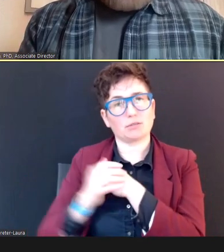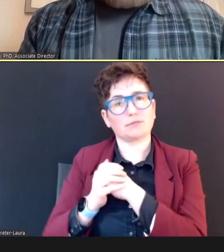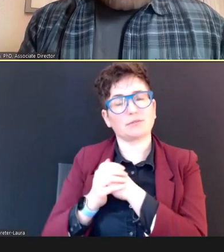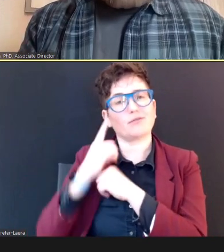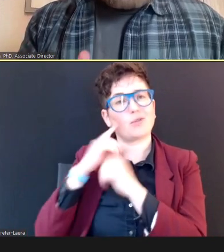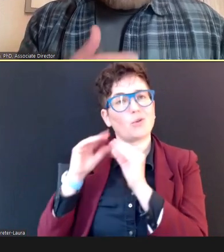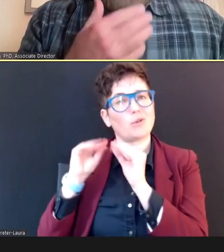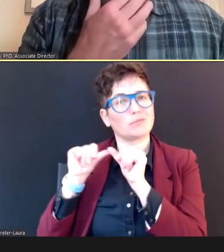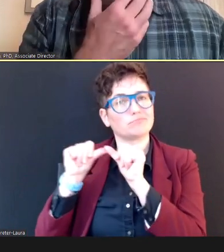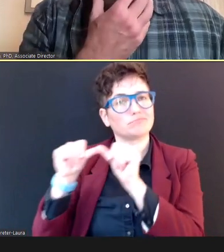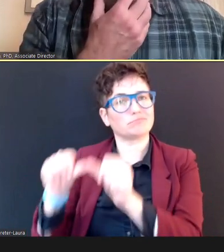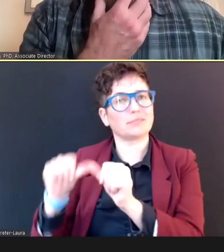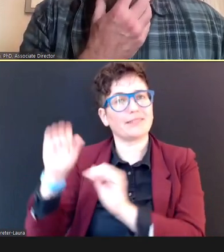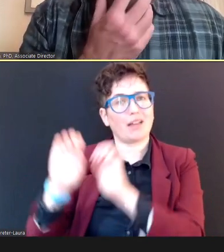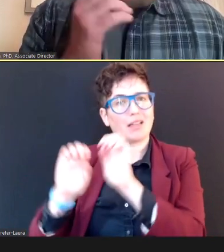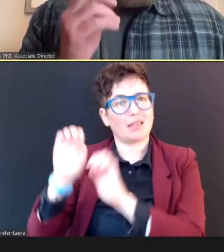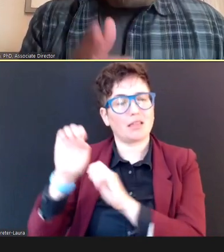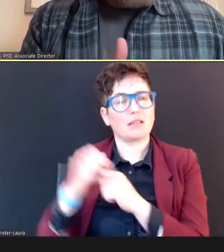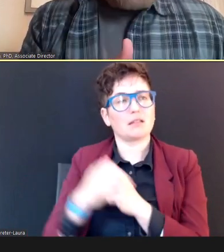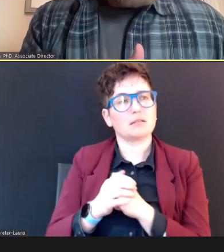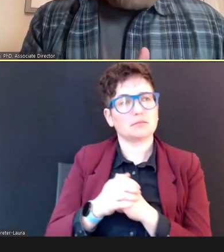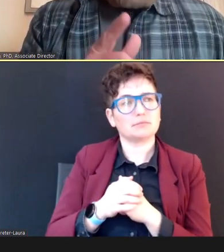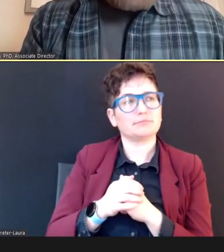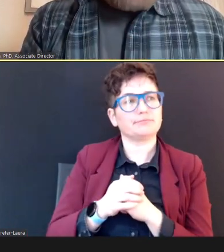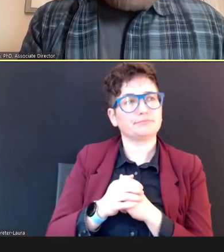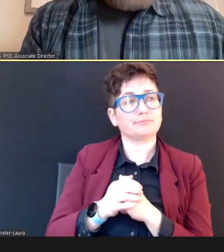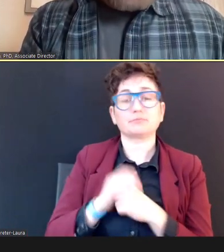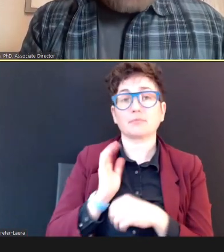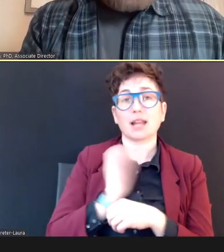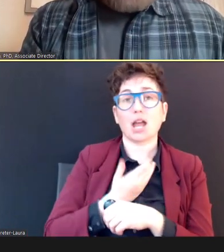On our Web site, kidshearing.org, you'll find a link,